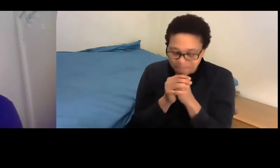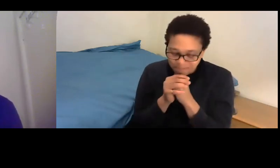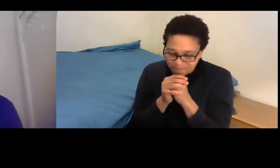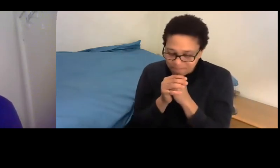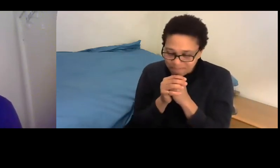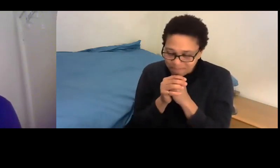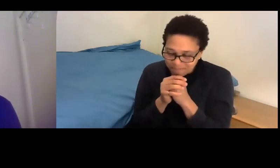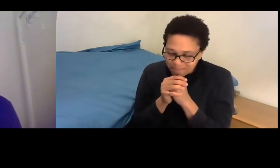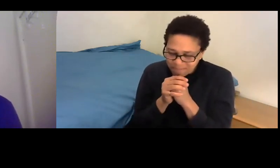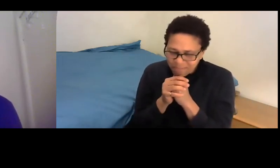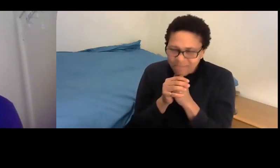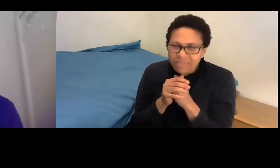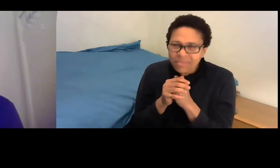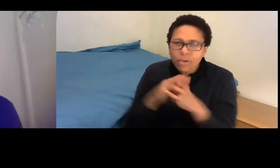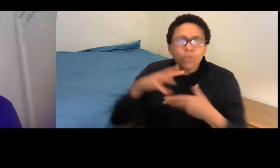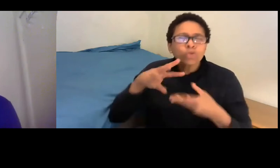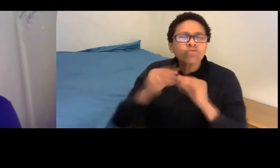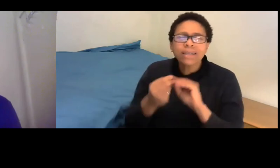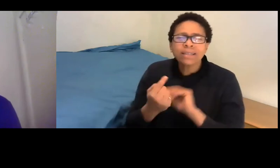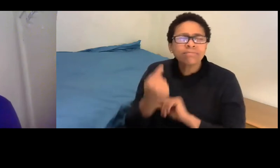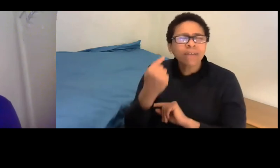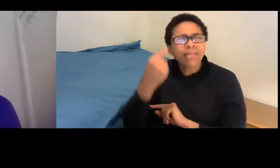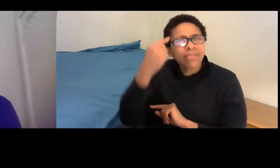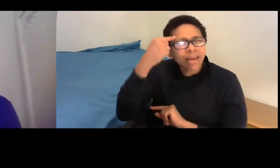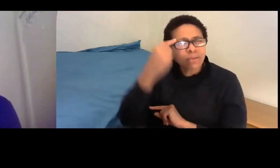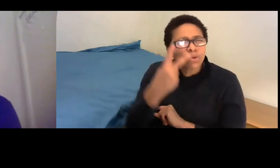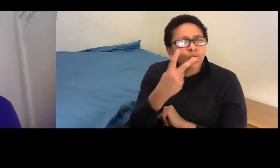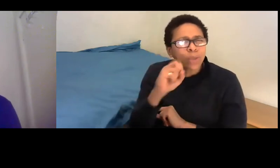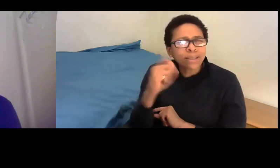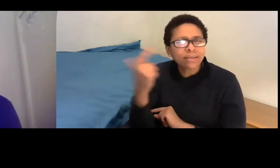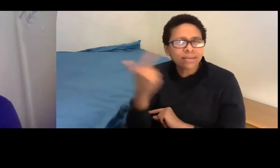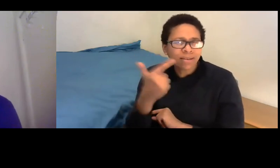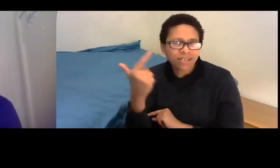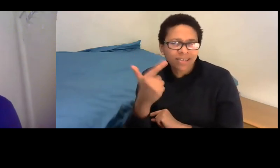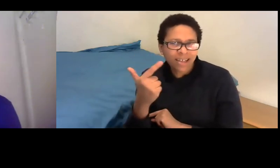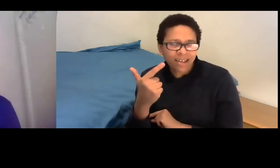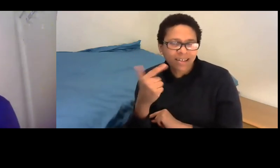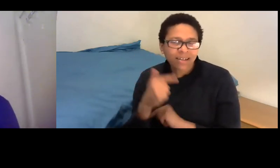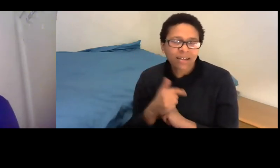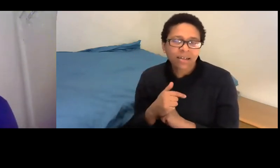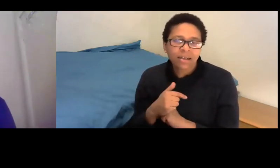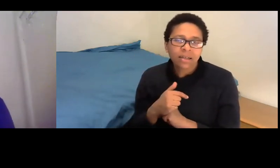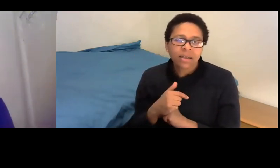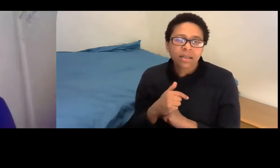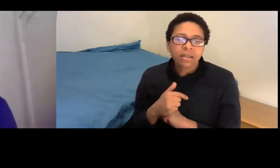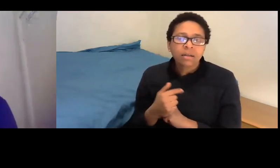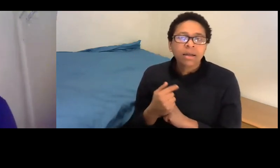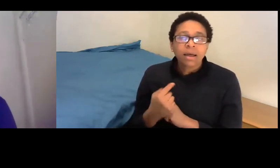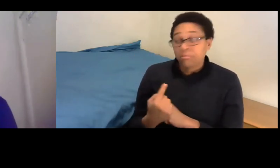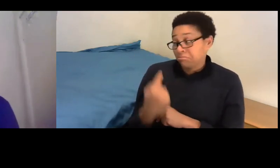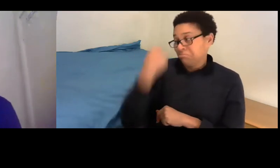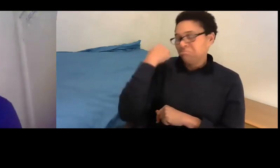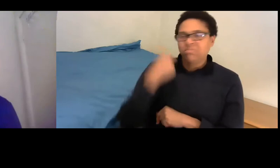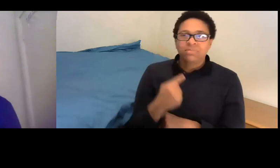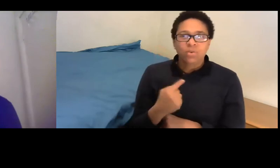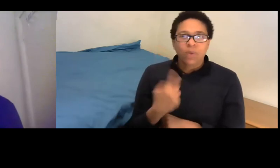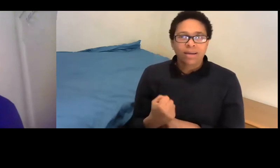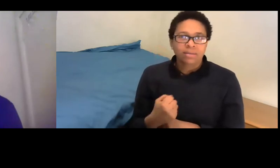is a few years ago, 2017 or something. There was a kind of Me Too movement that erupted within Muslim circles as well. I